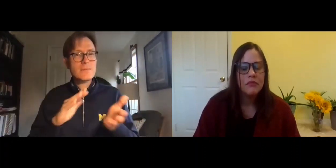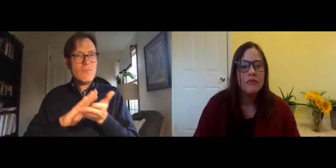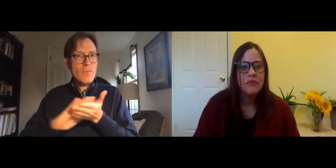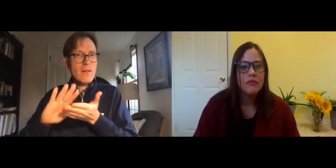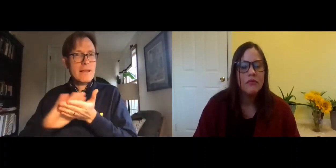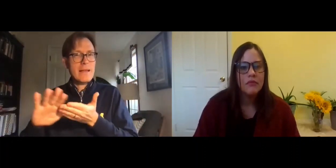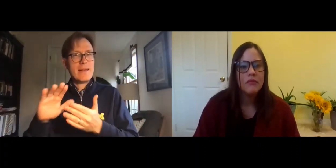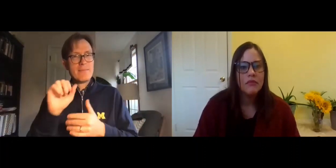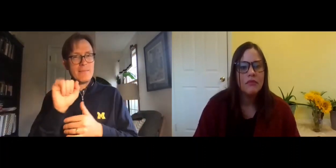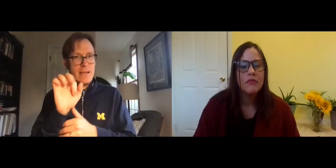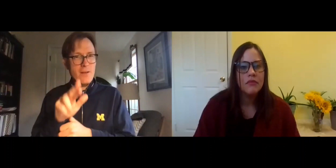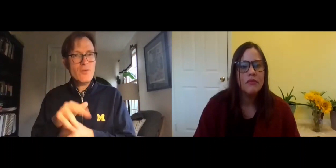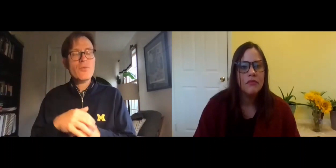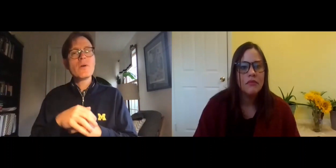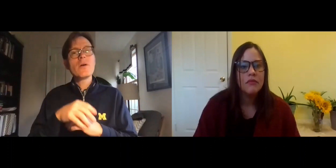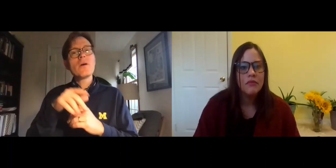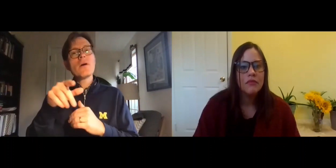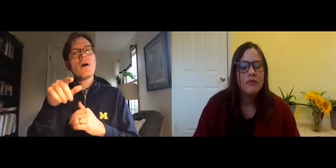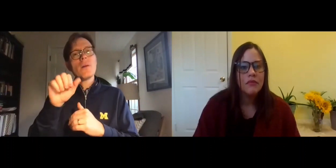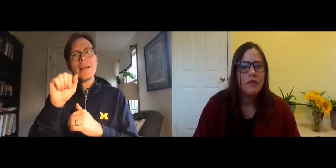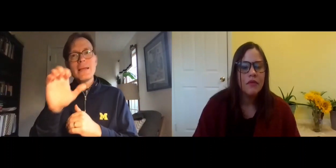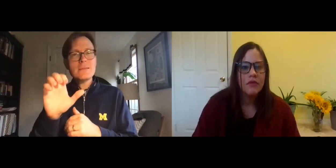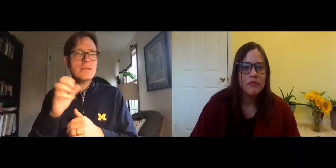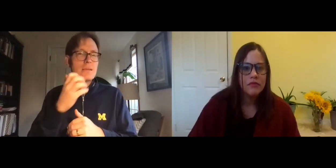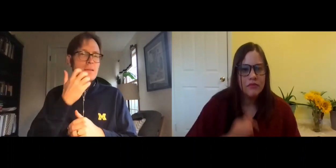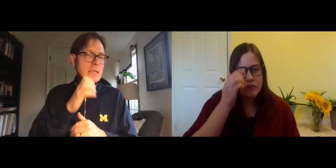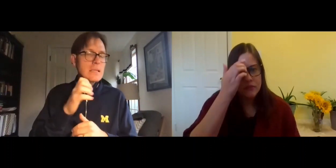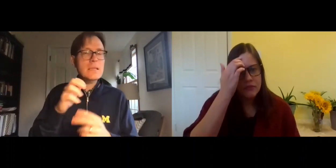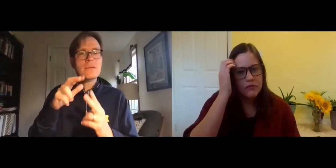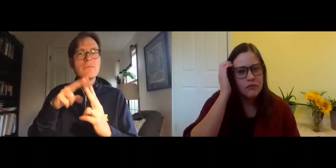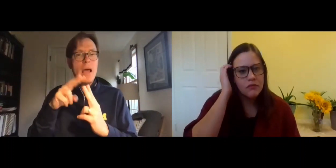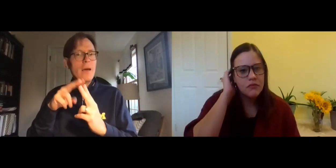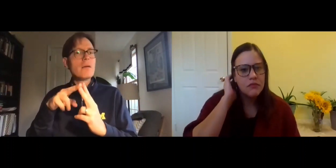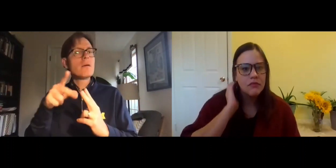So there's no breeze, there's no good ventilation, there's no way of cleaning the air.